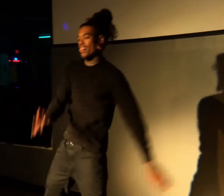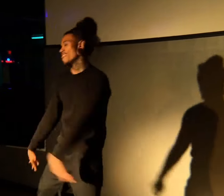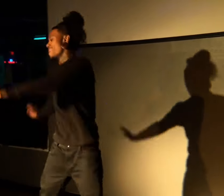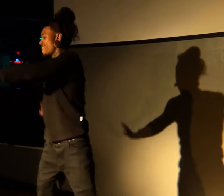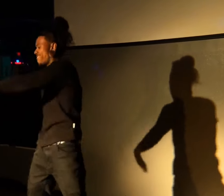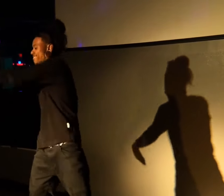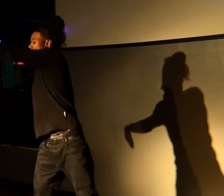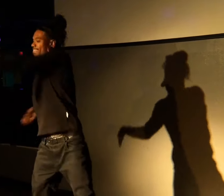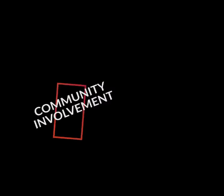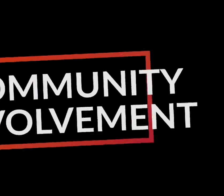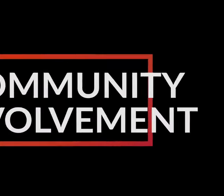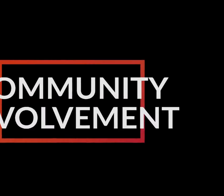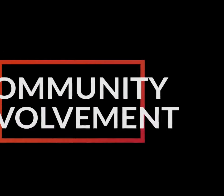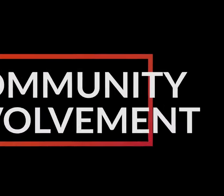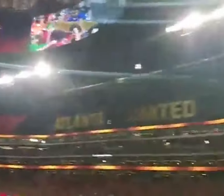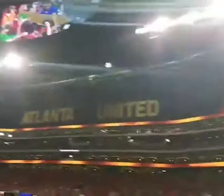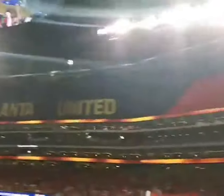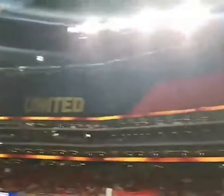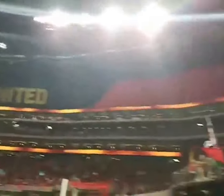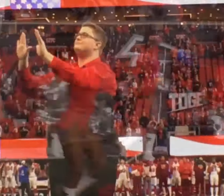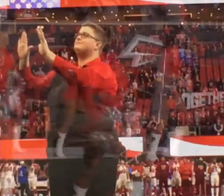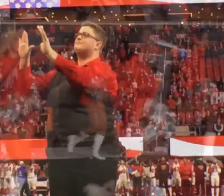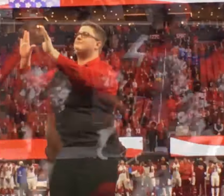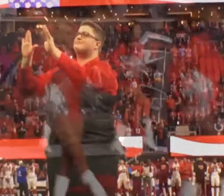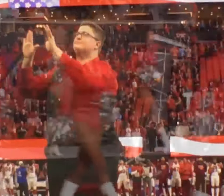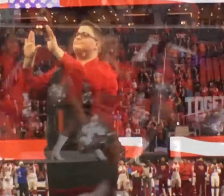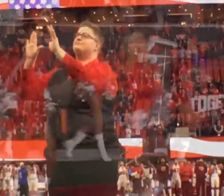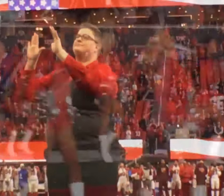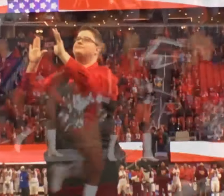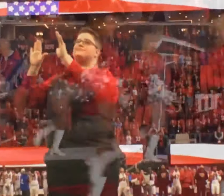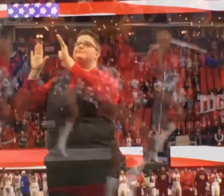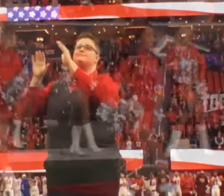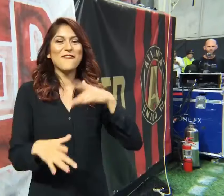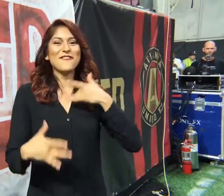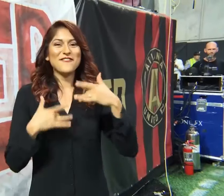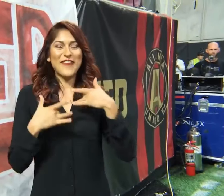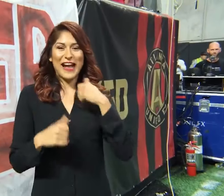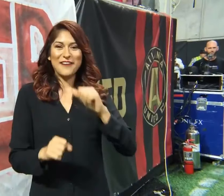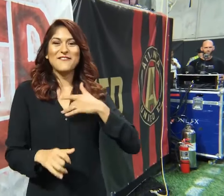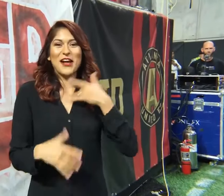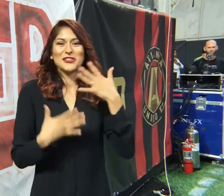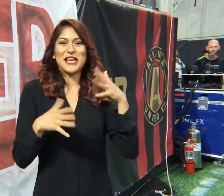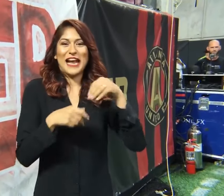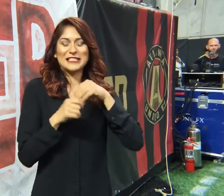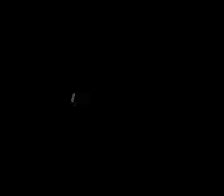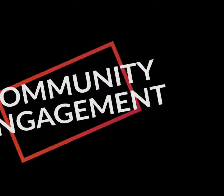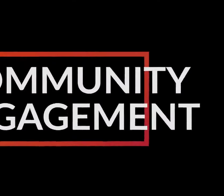Sign1News. Your life. Your language.